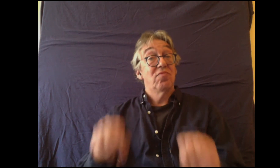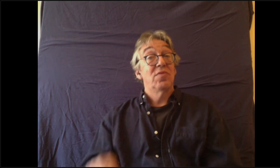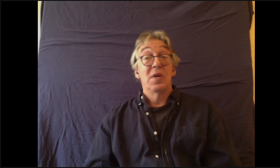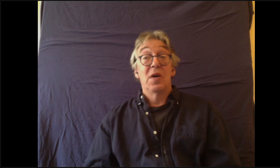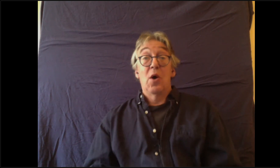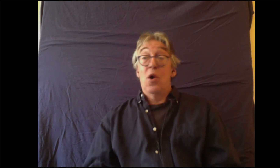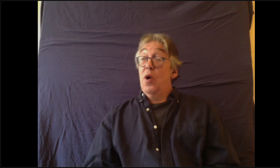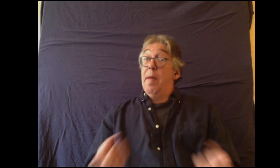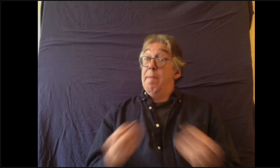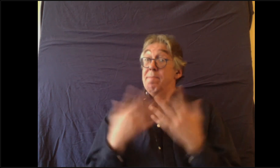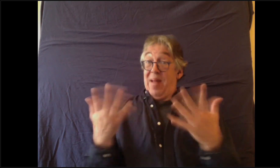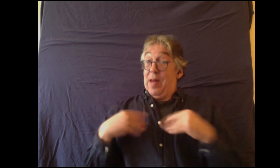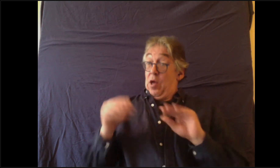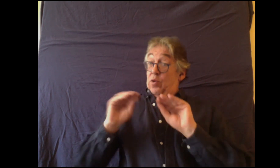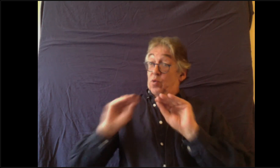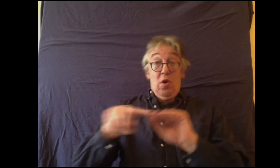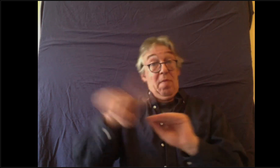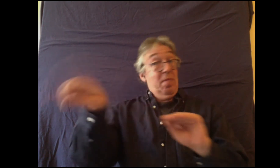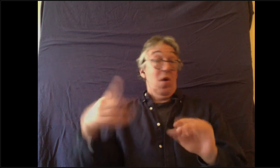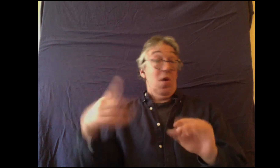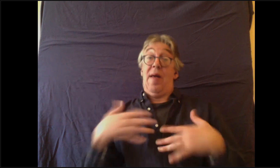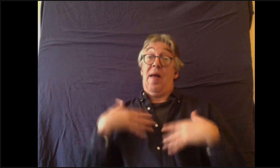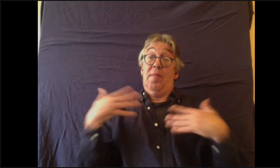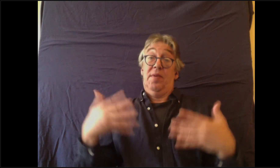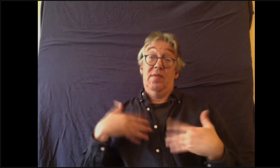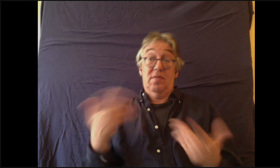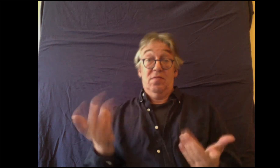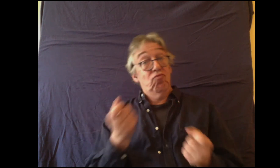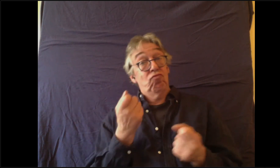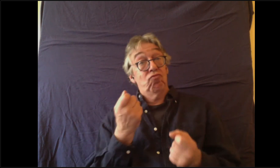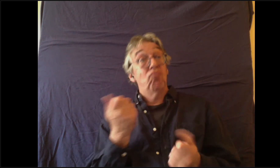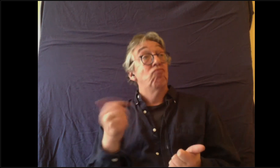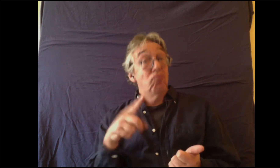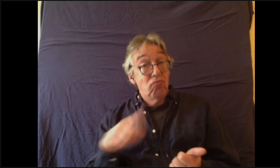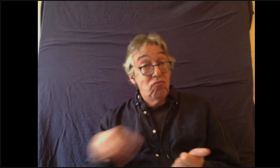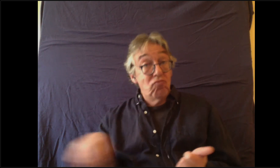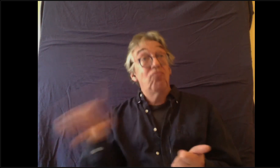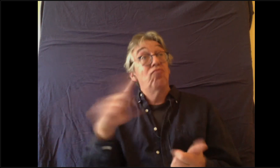and people come out from the courses with shining eyes